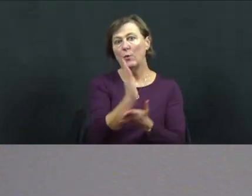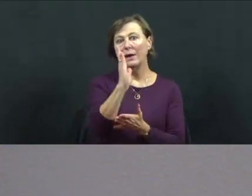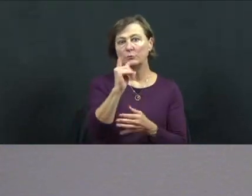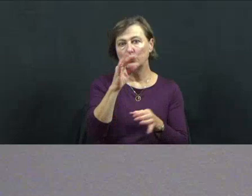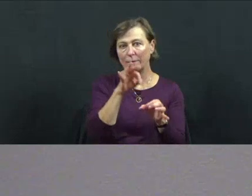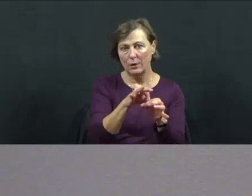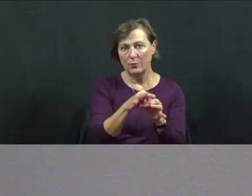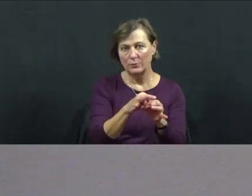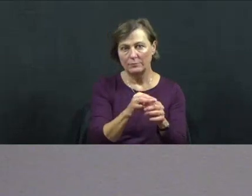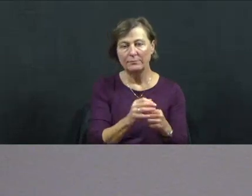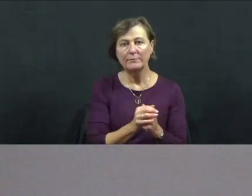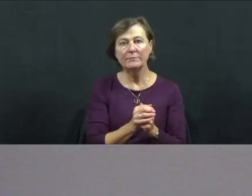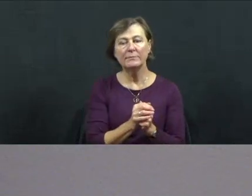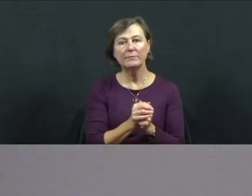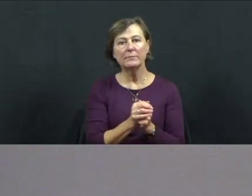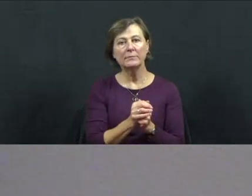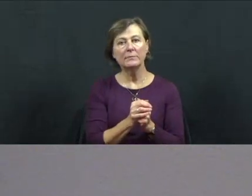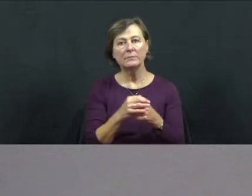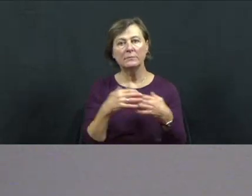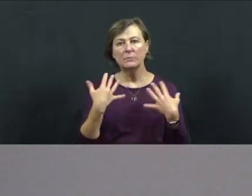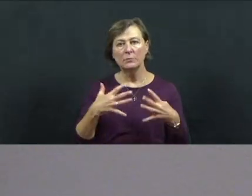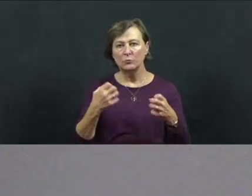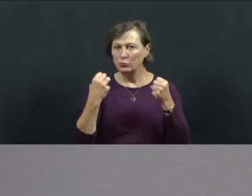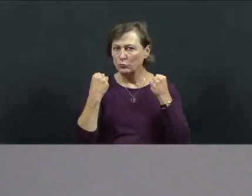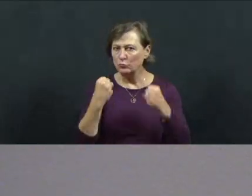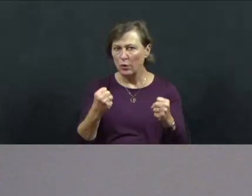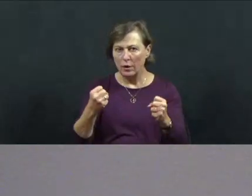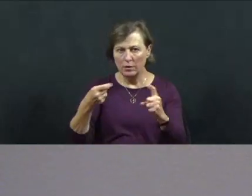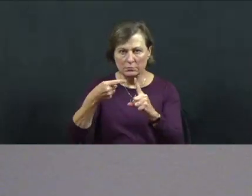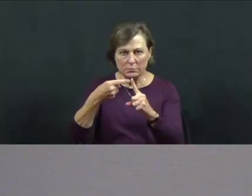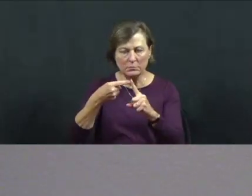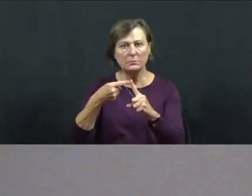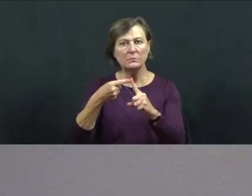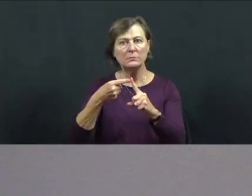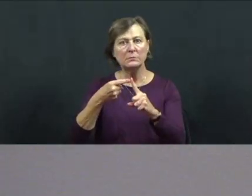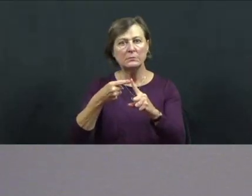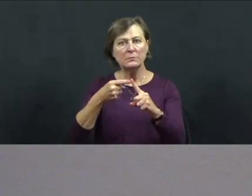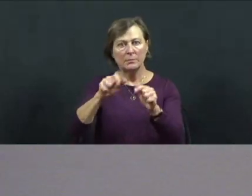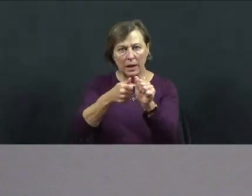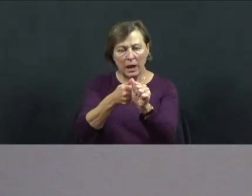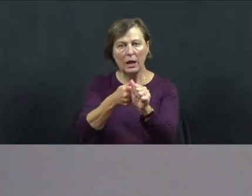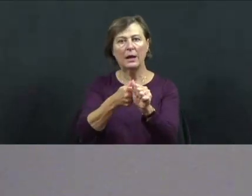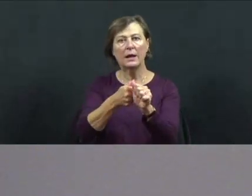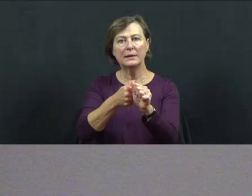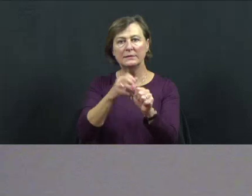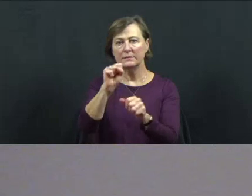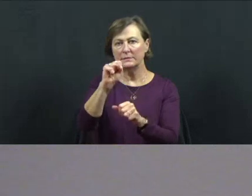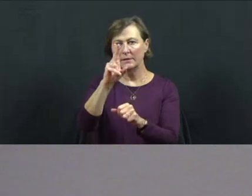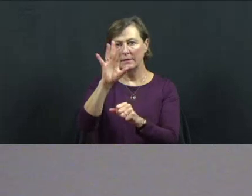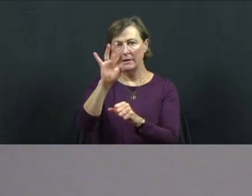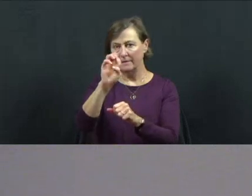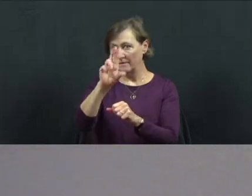The driving force behind the suffrage movement and so many other progressive